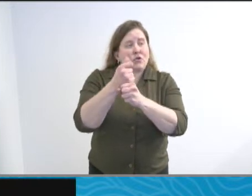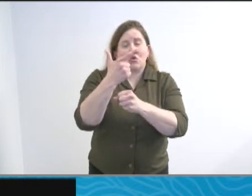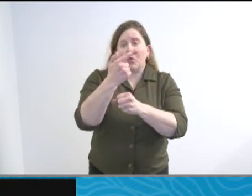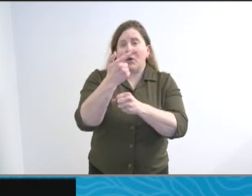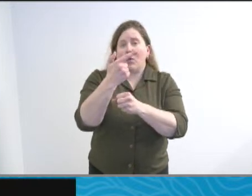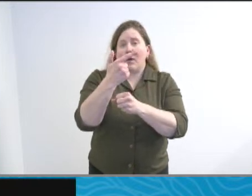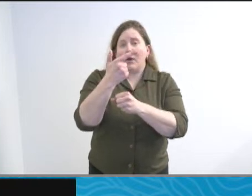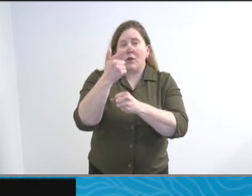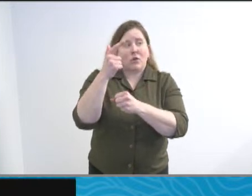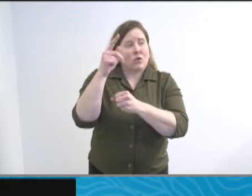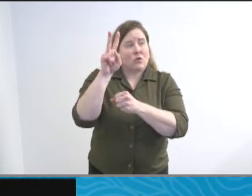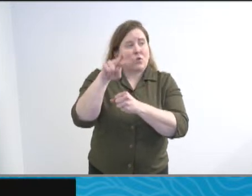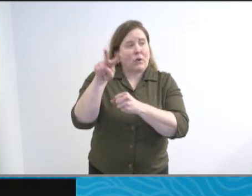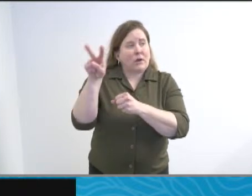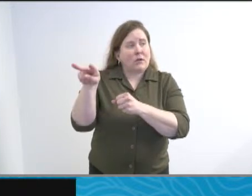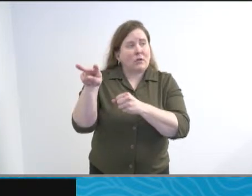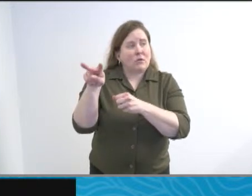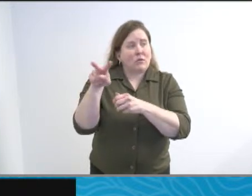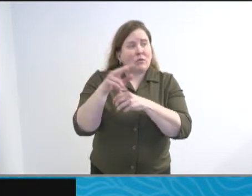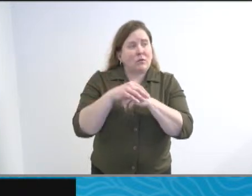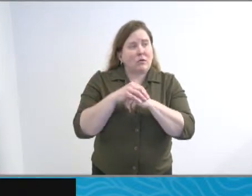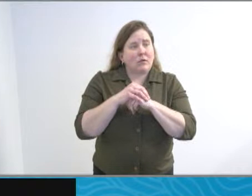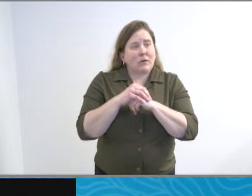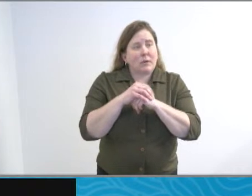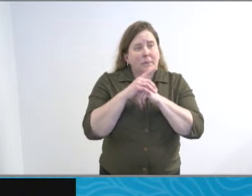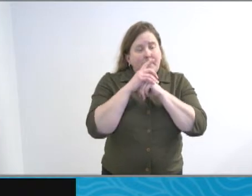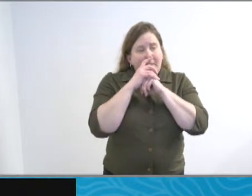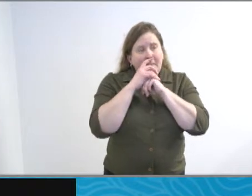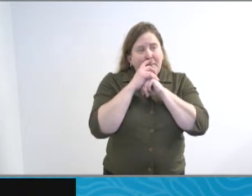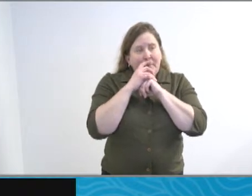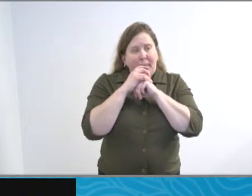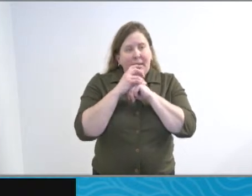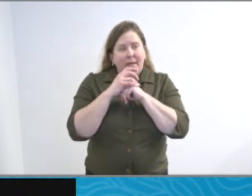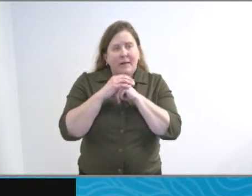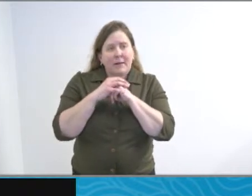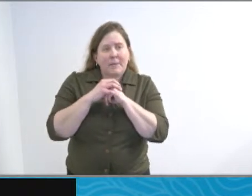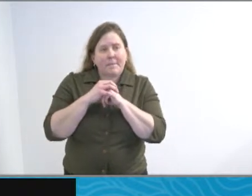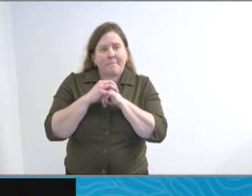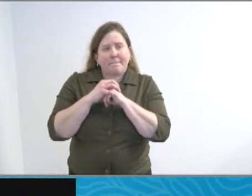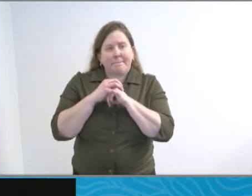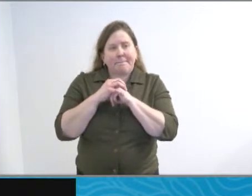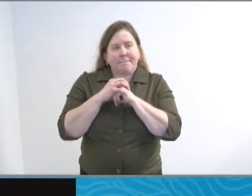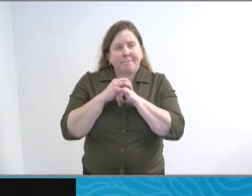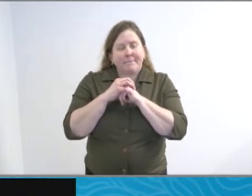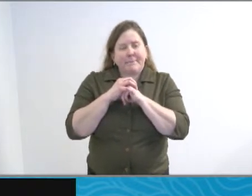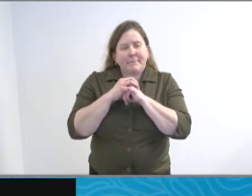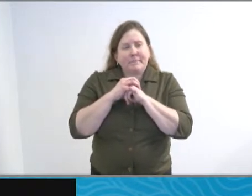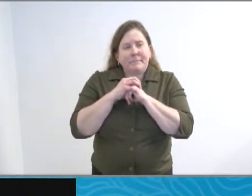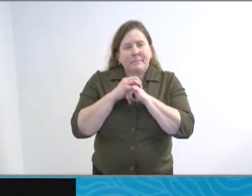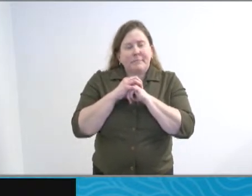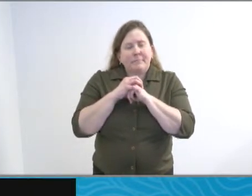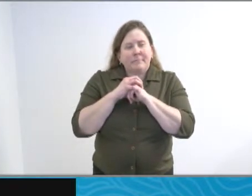if you were part of any of our budget engagement sessions, we use a thought exchange to gather, you know,